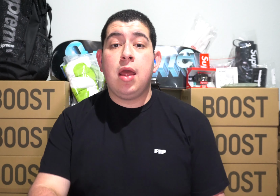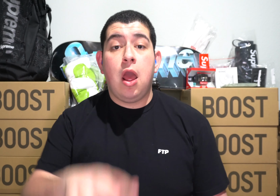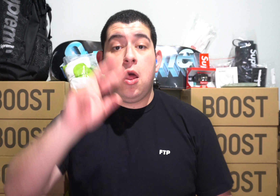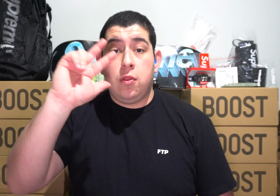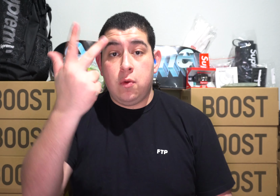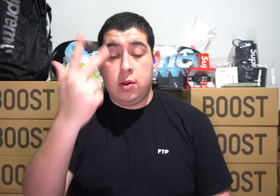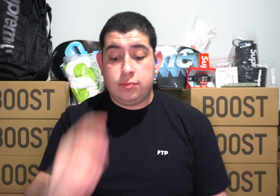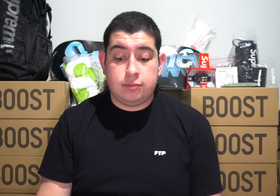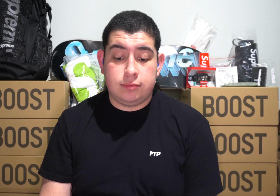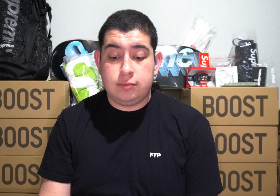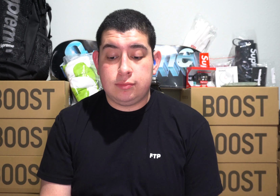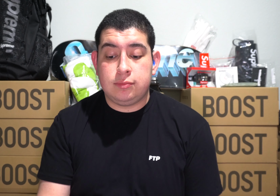Third